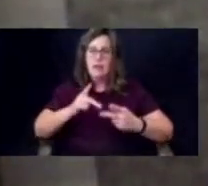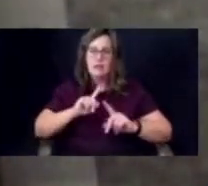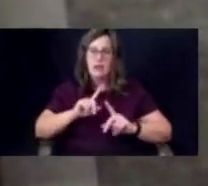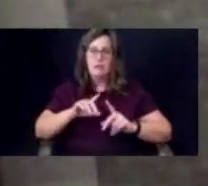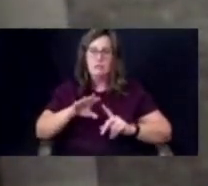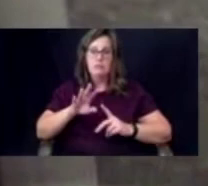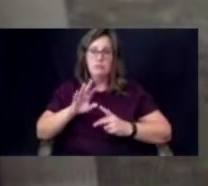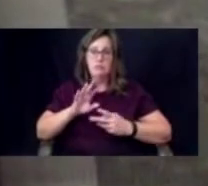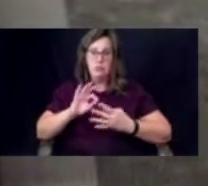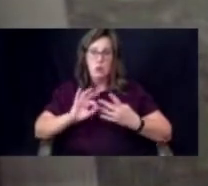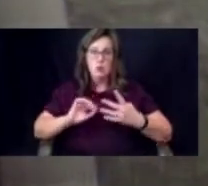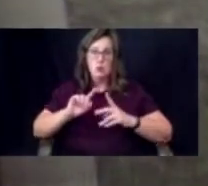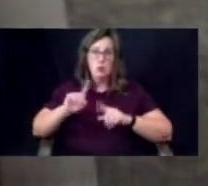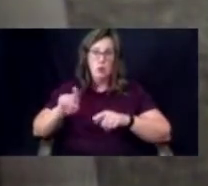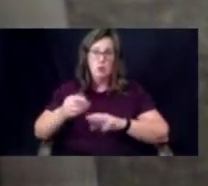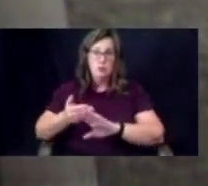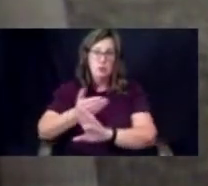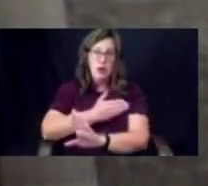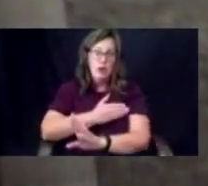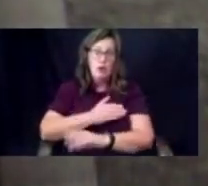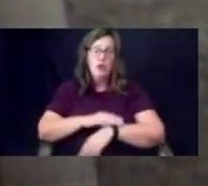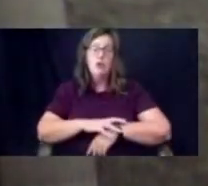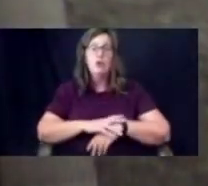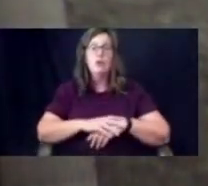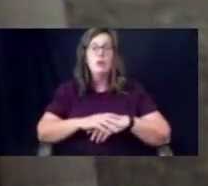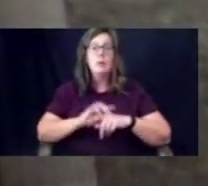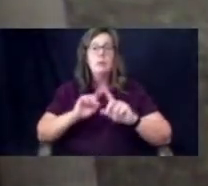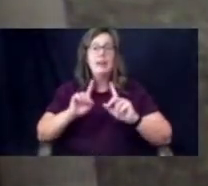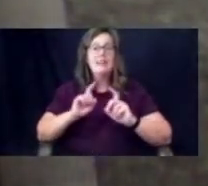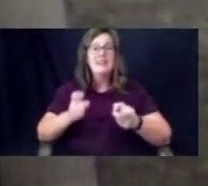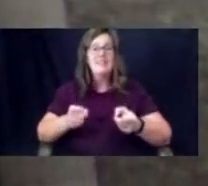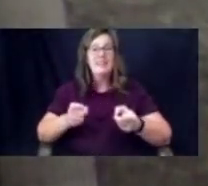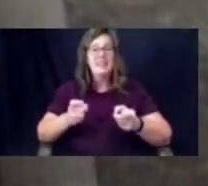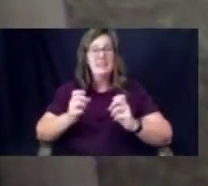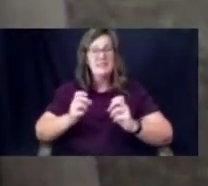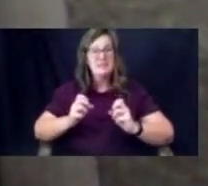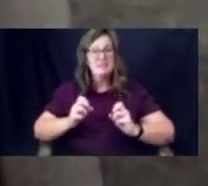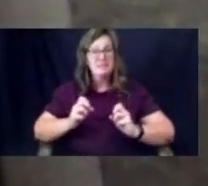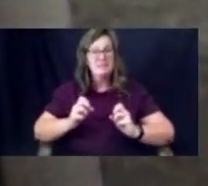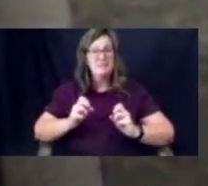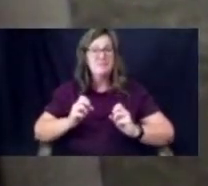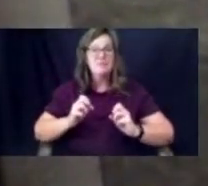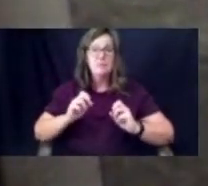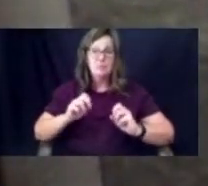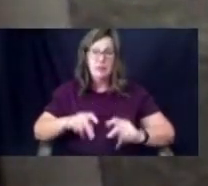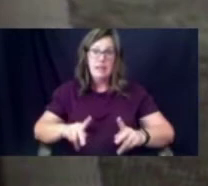that idea of what it was going to be so i think giving places a chance there's another resource